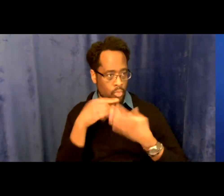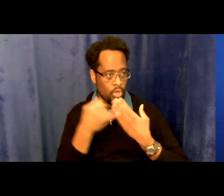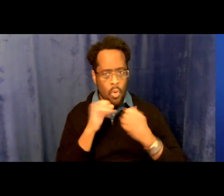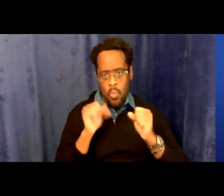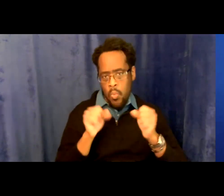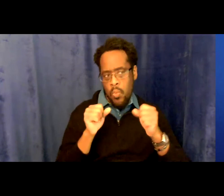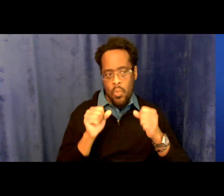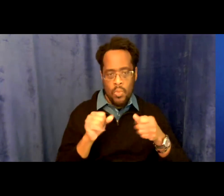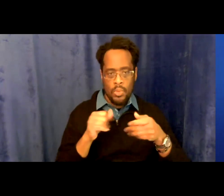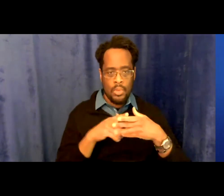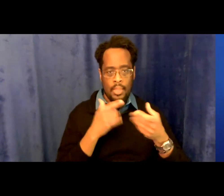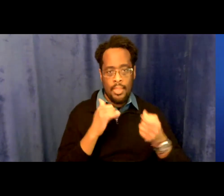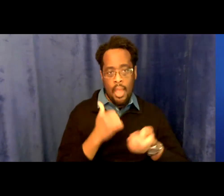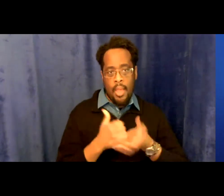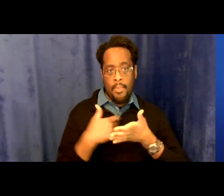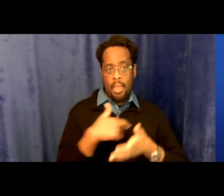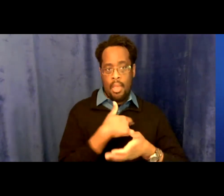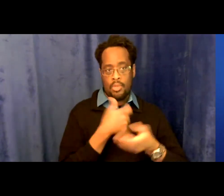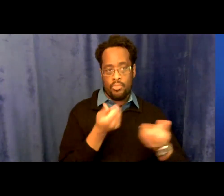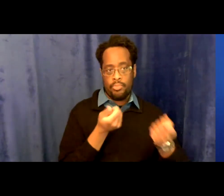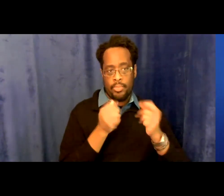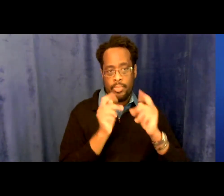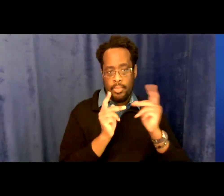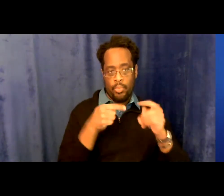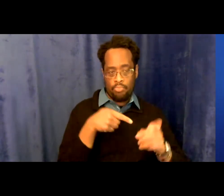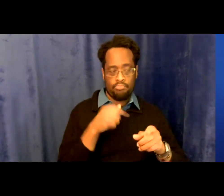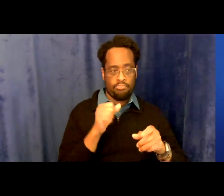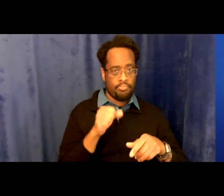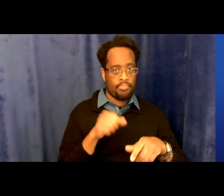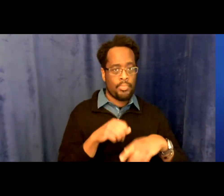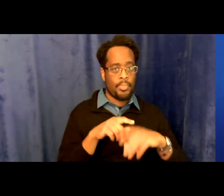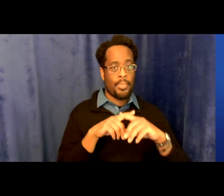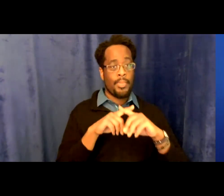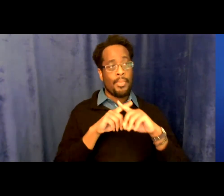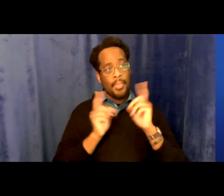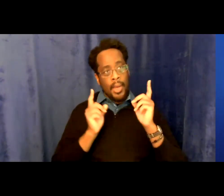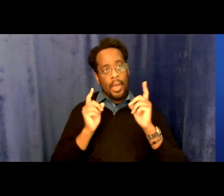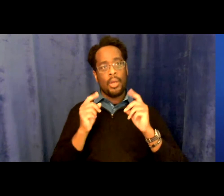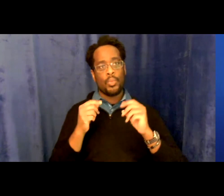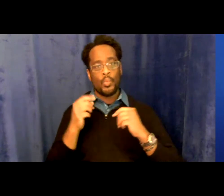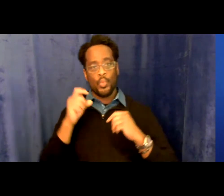who knows how to incorporate those to get them onto the project so yes you have those